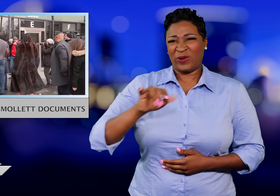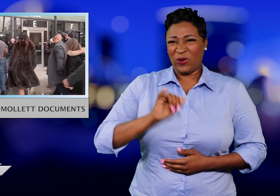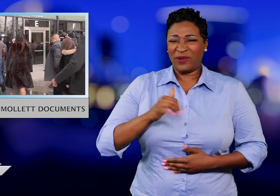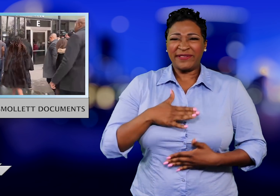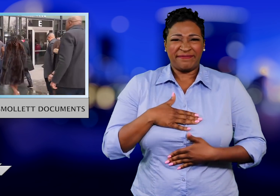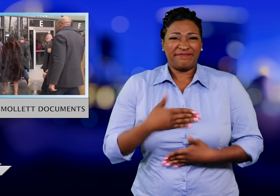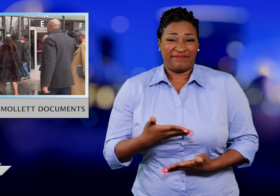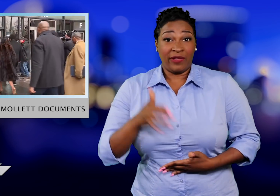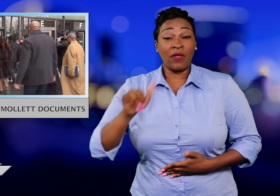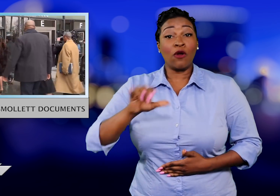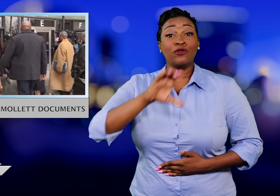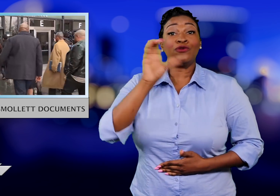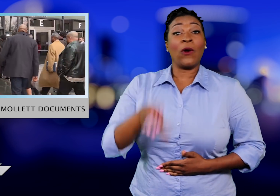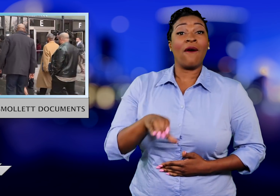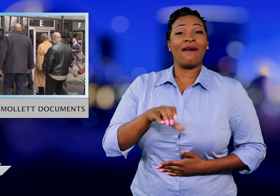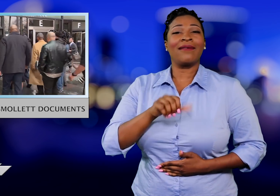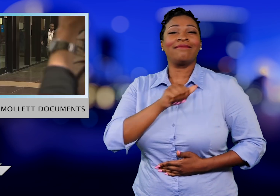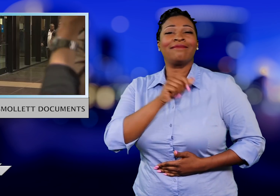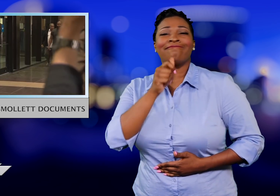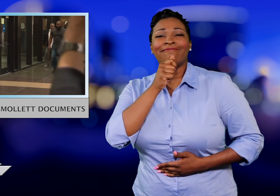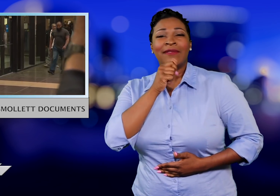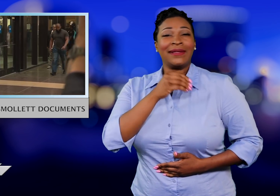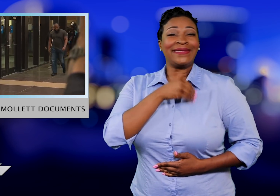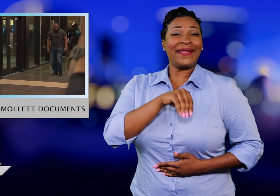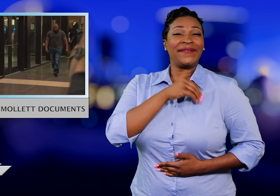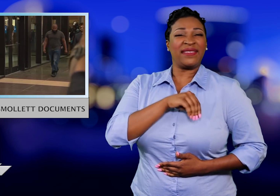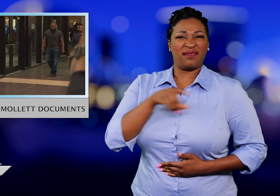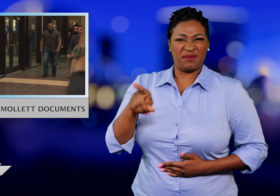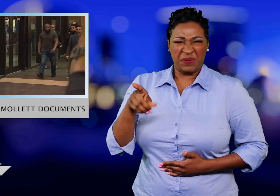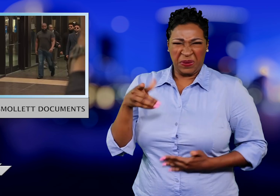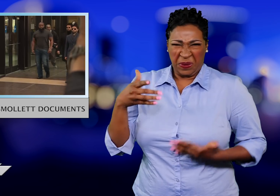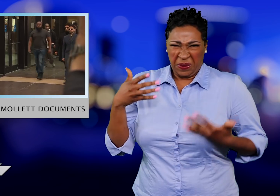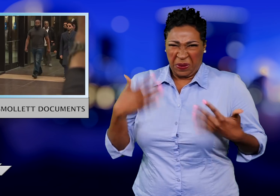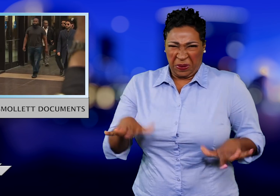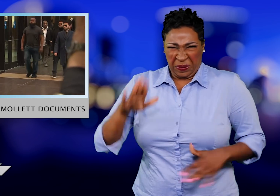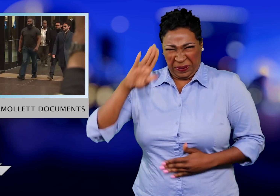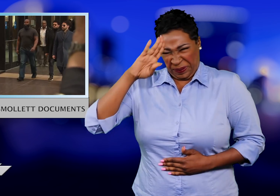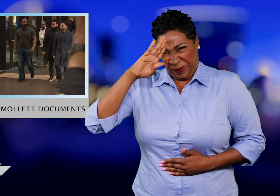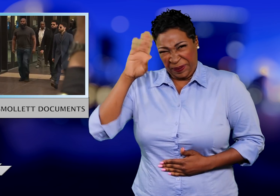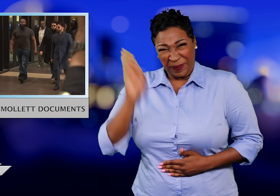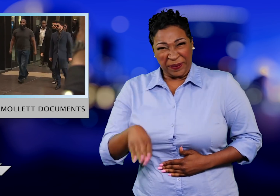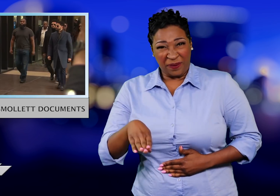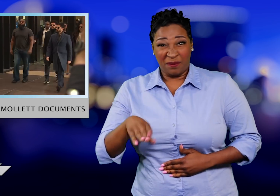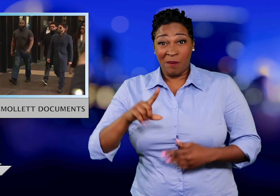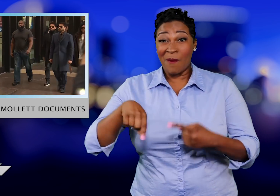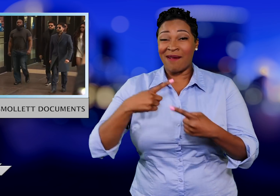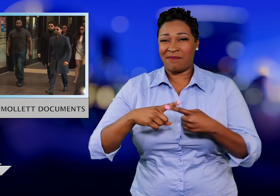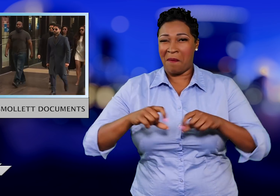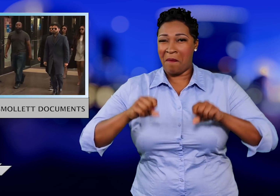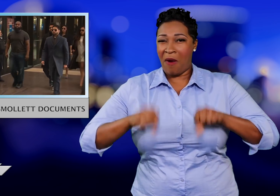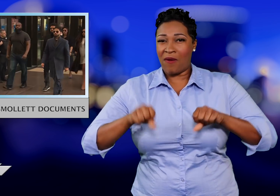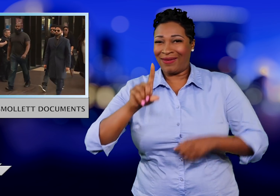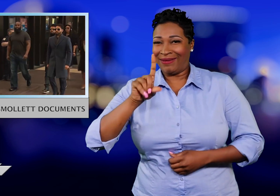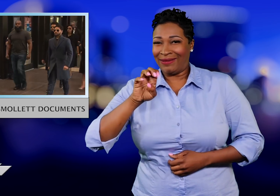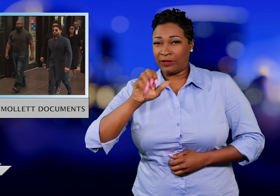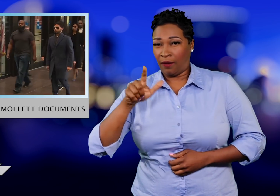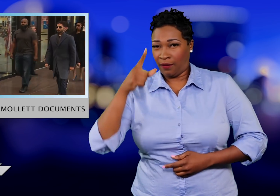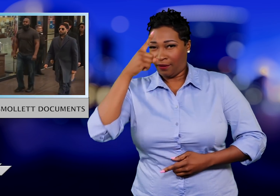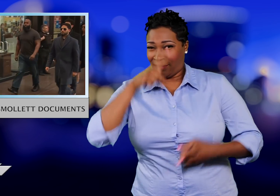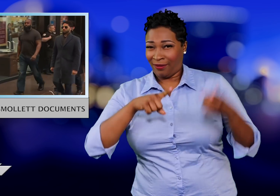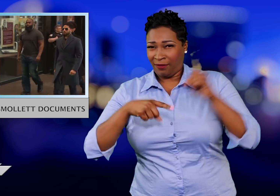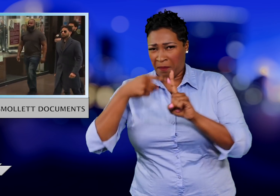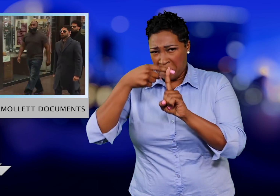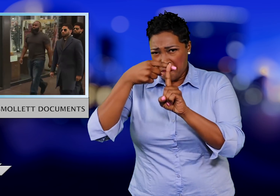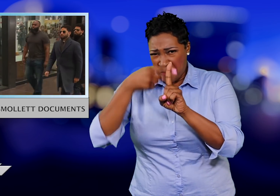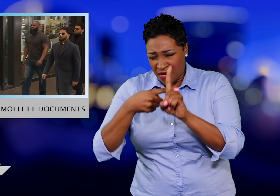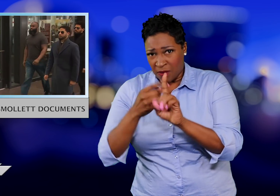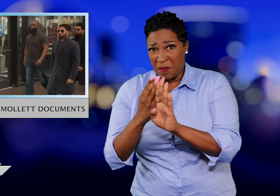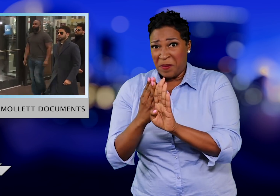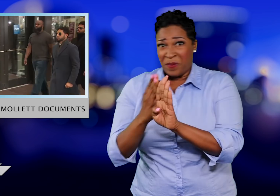They also reveal that Chicago detectives knew about a possible deal in the case a month